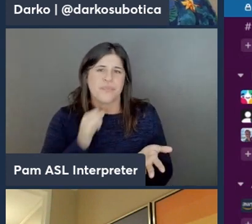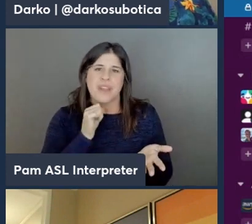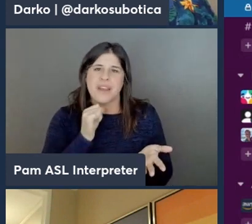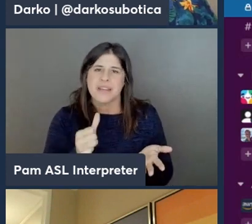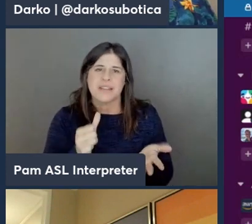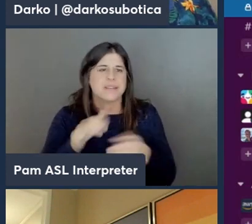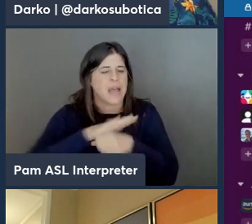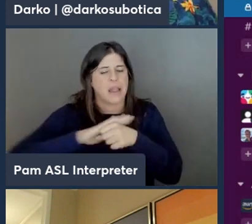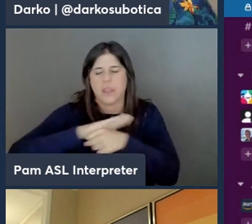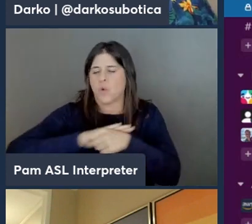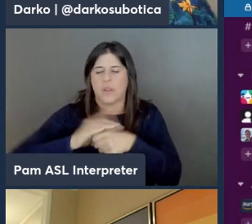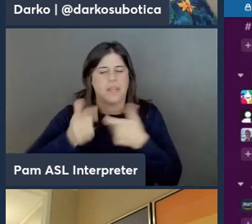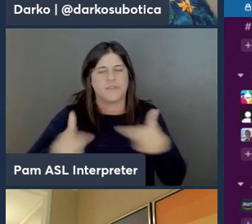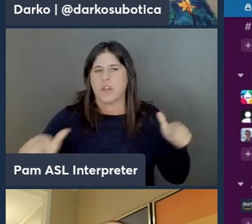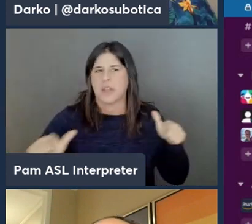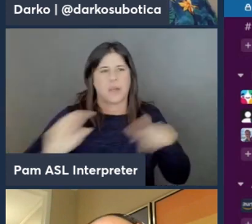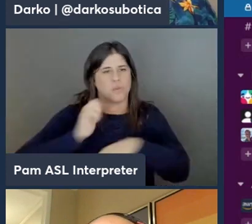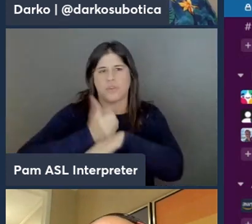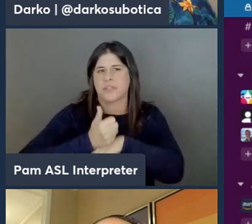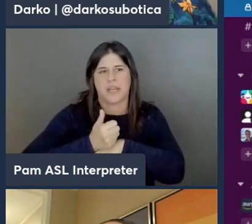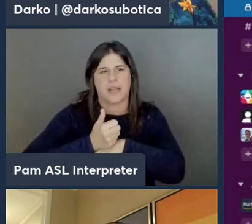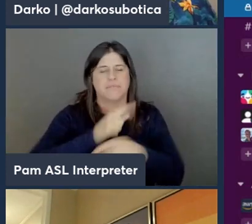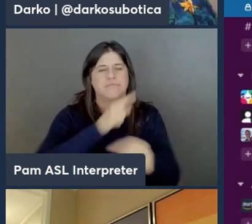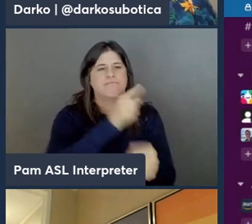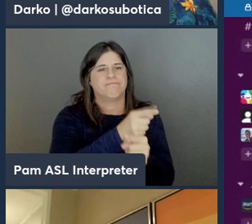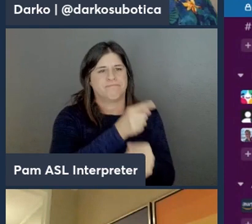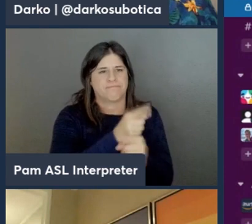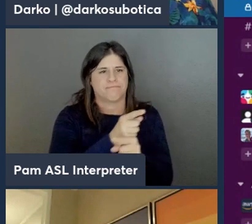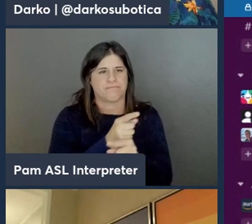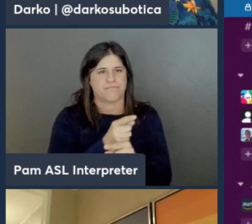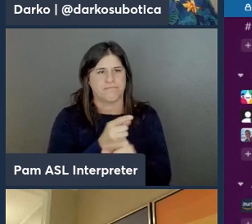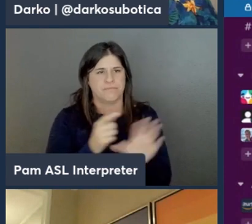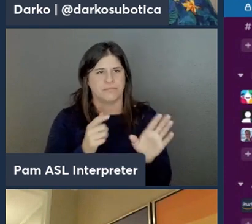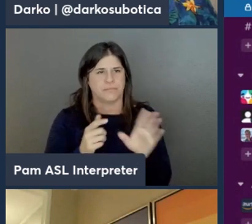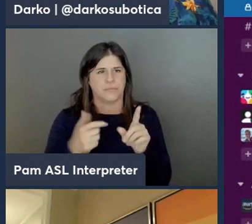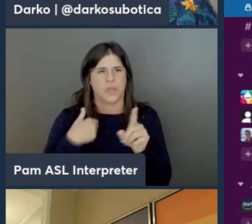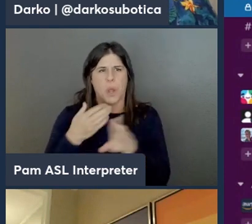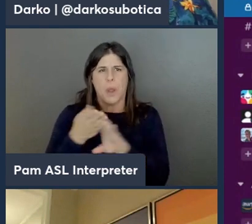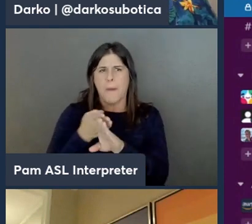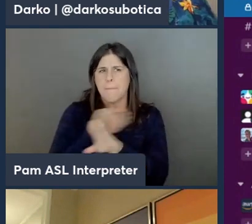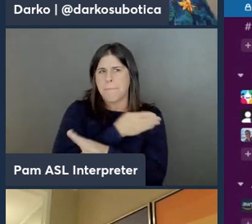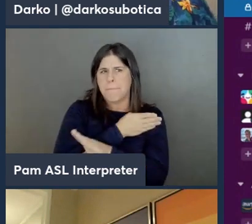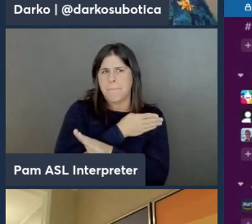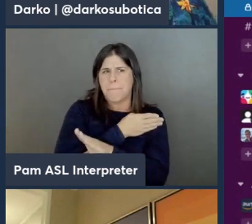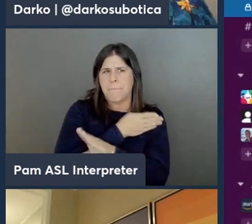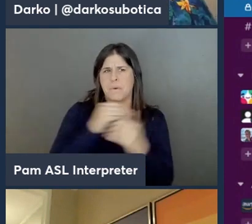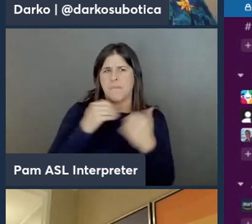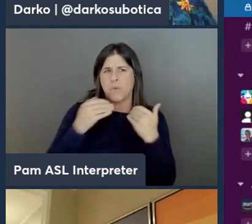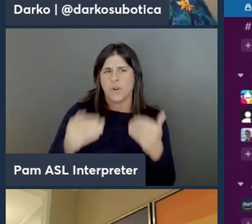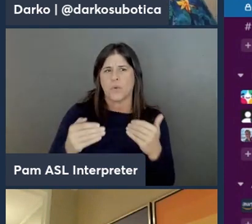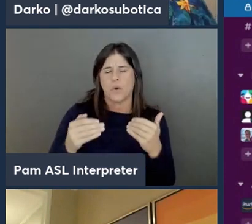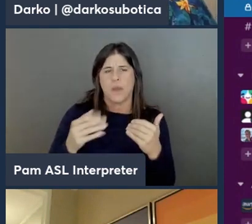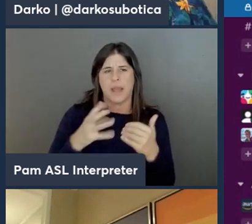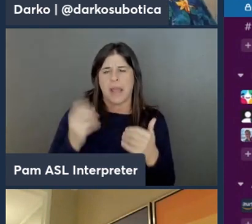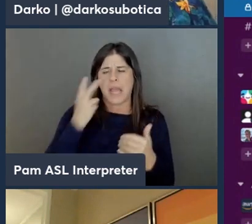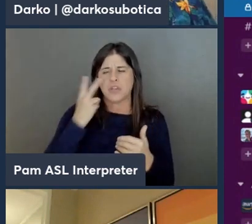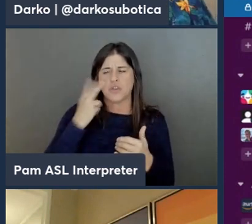et.cetera. Exactly. Exactly. Now. You can. Before you go ahead, just one quick, I just saw on the chat there.